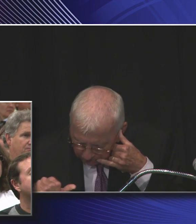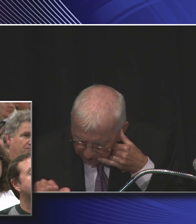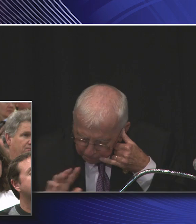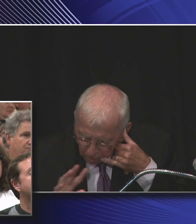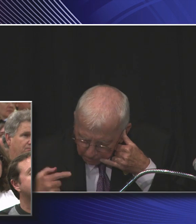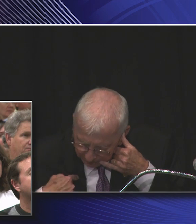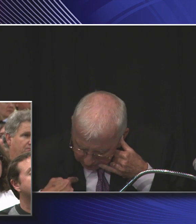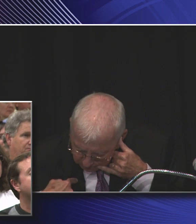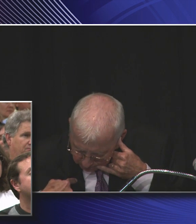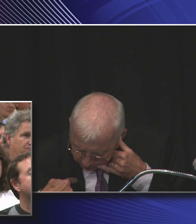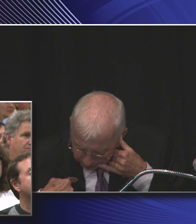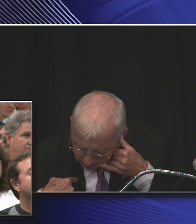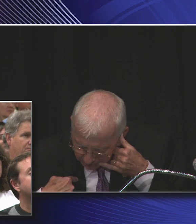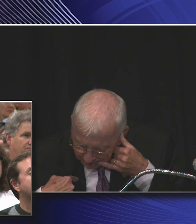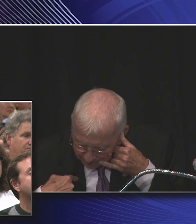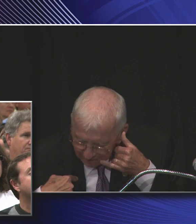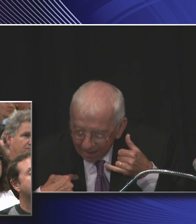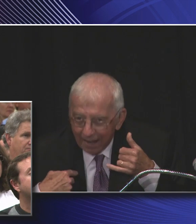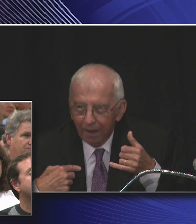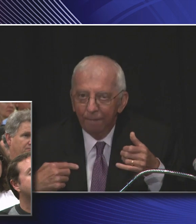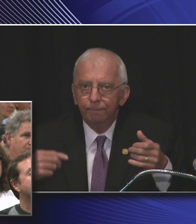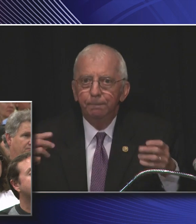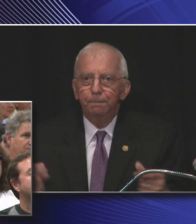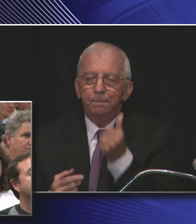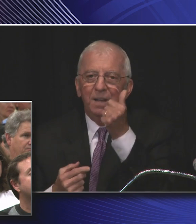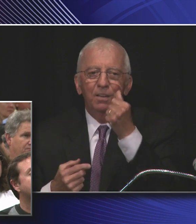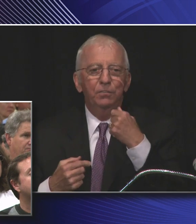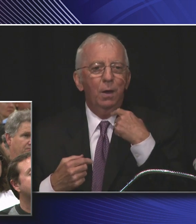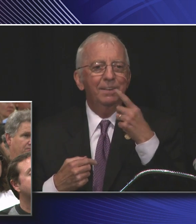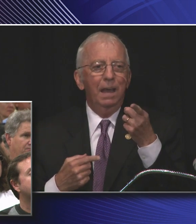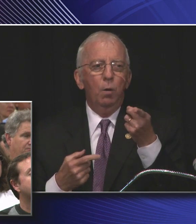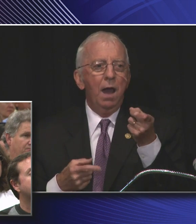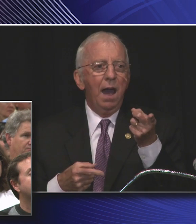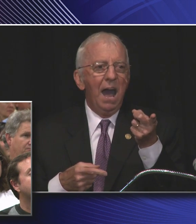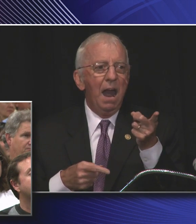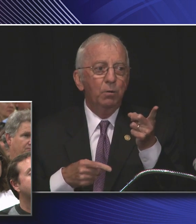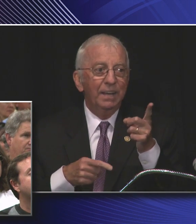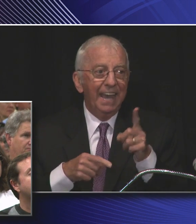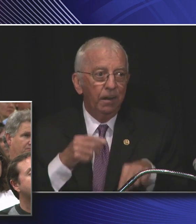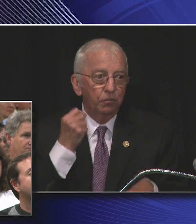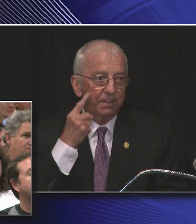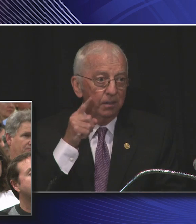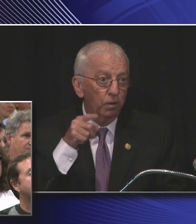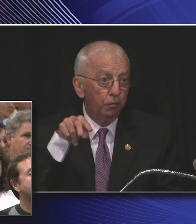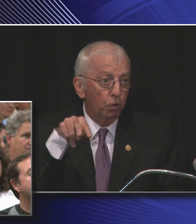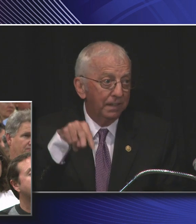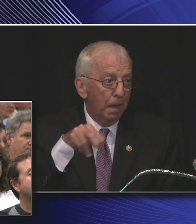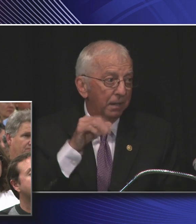and she kept talking to me. So I said well I really can't understand you if you look down